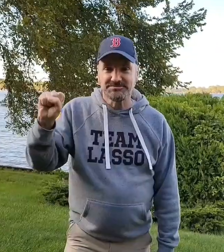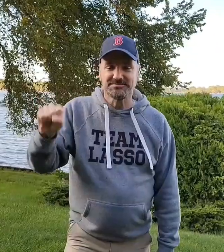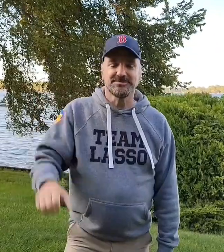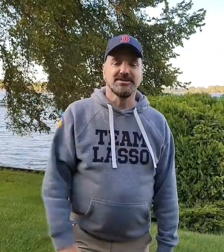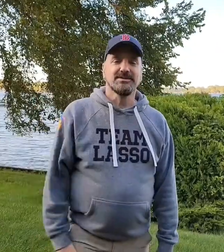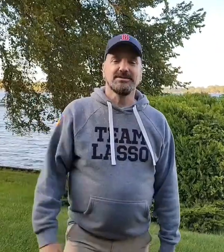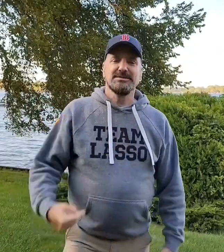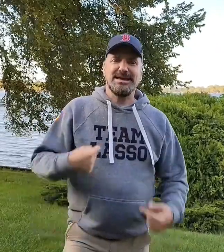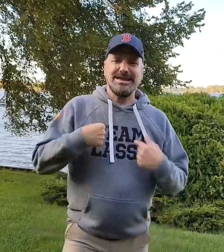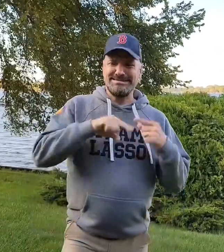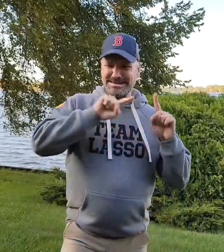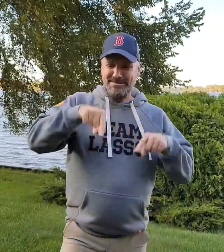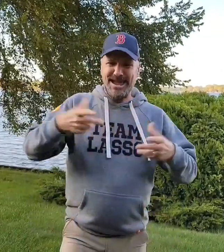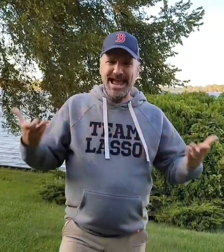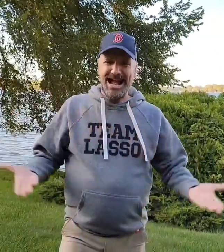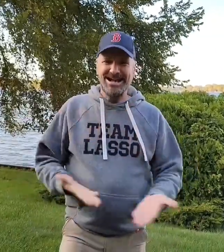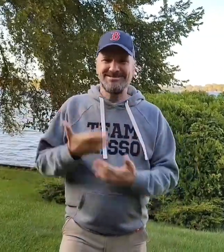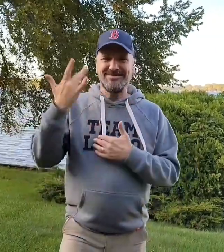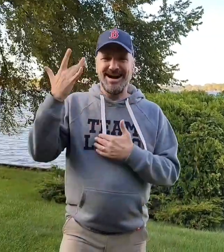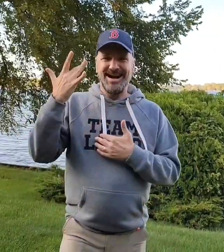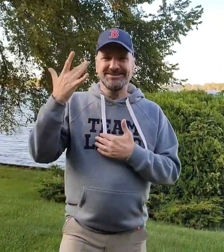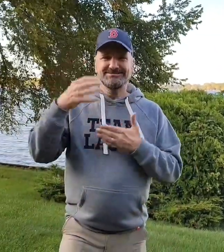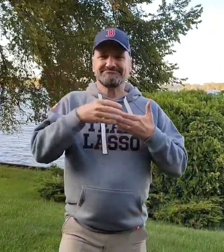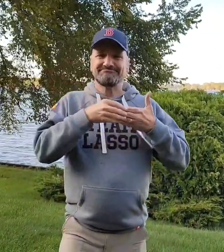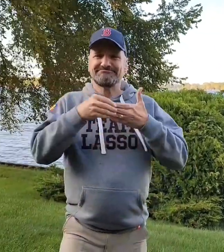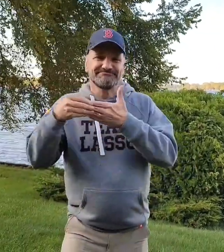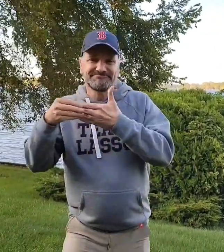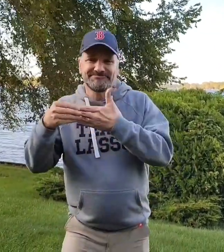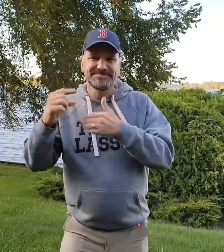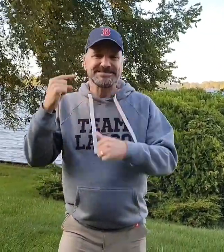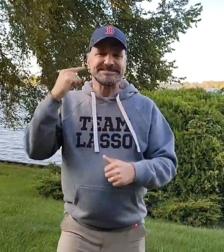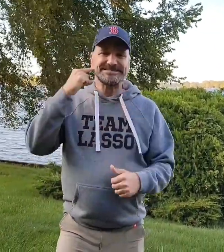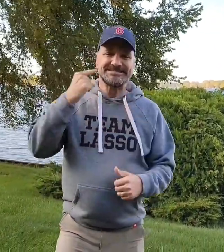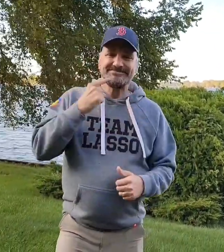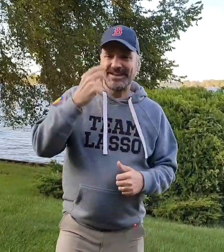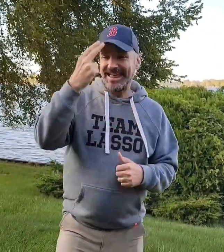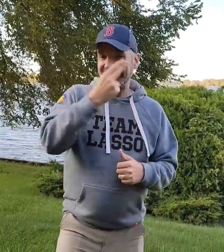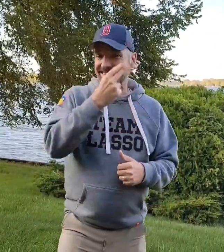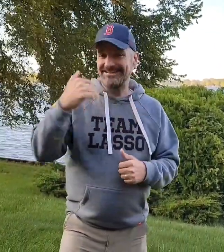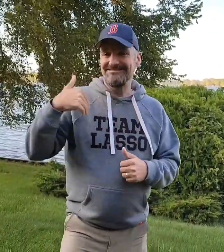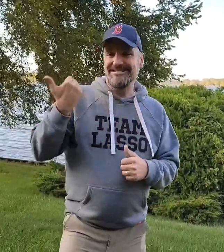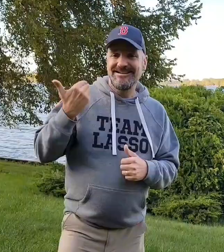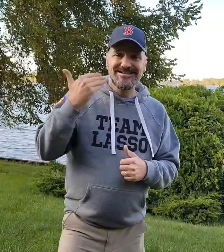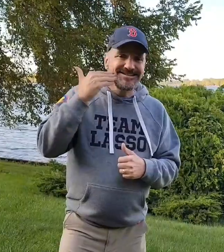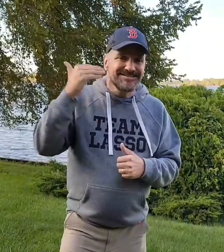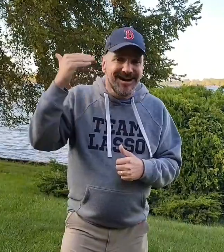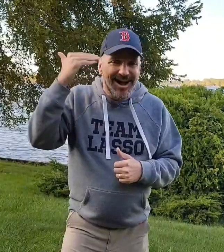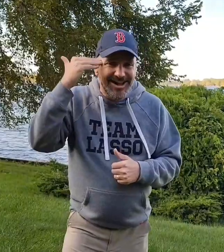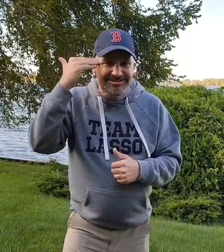I came here to lead the Deaf Catholic young adults